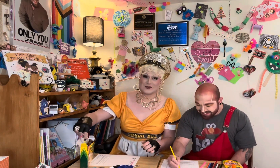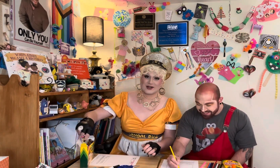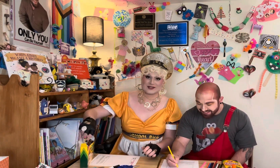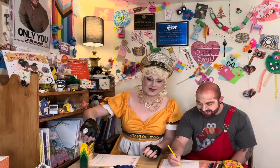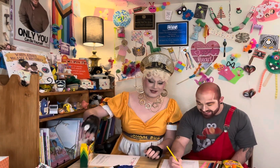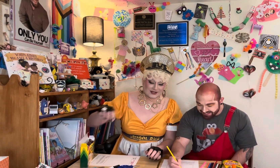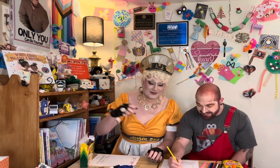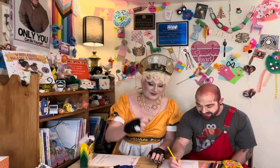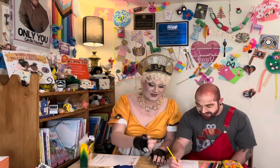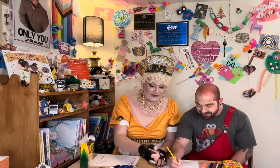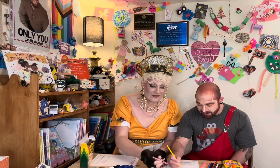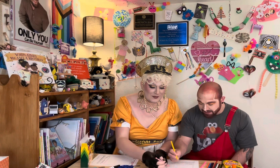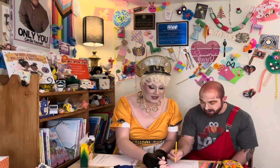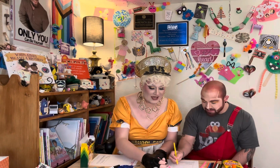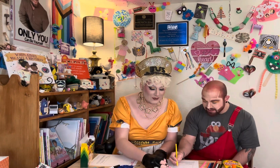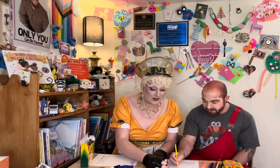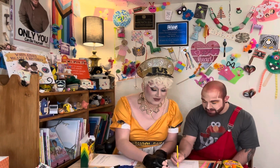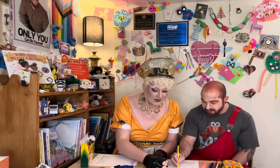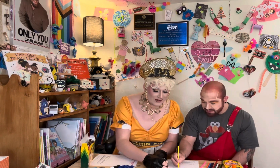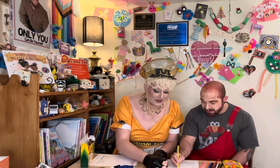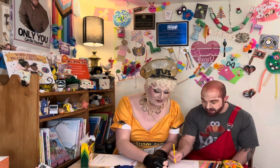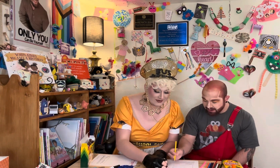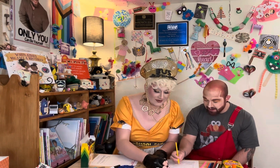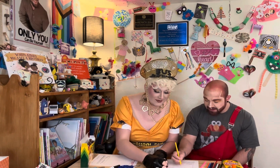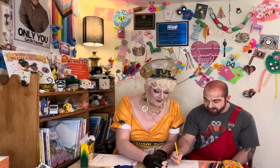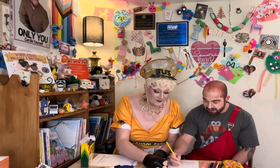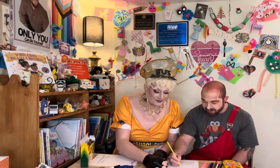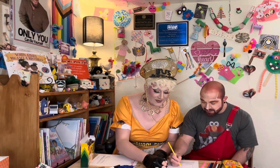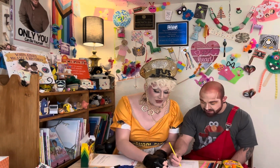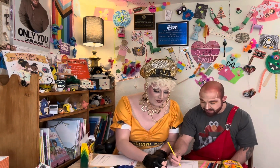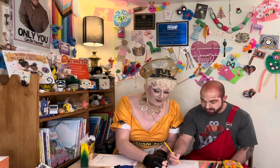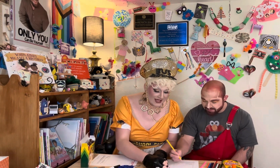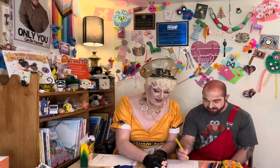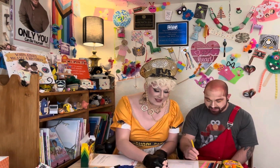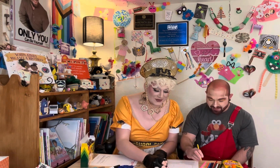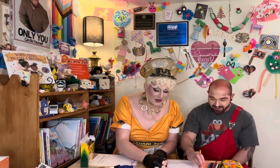Where's Waldo. Have you ever played a Where's Waldo? BUSTER: I have, yes. CALI: Should we make this drawing